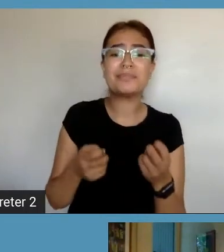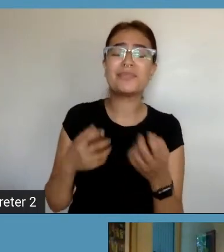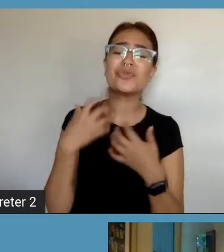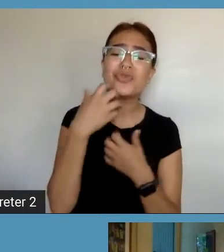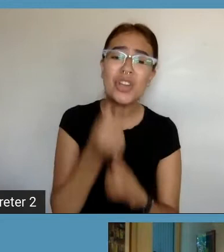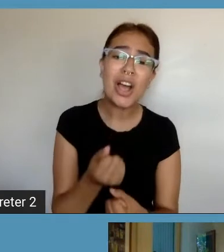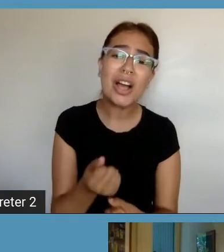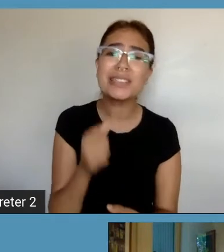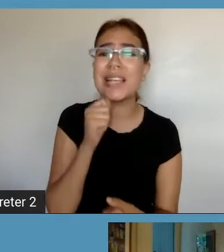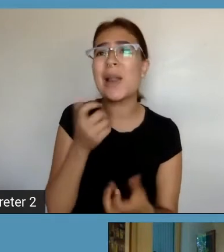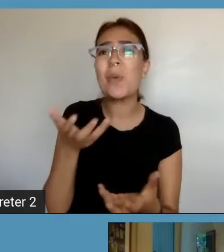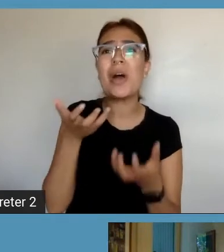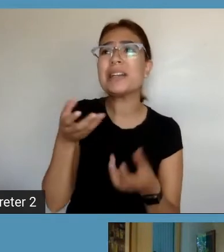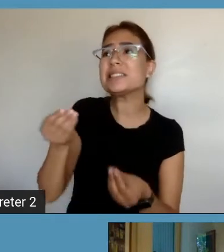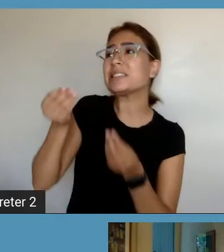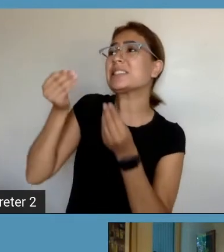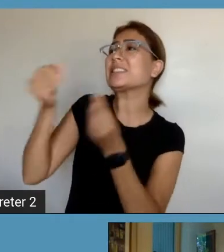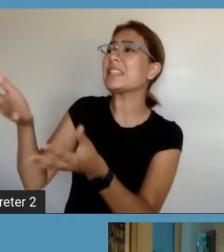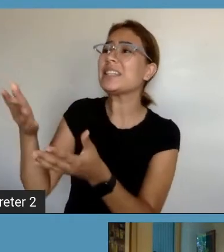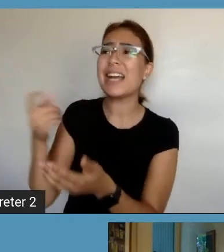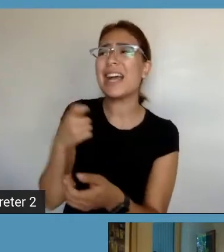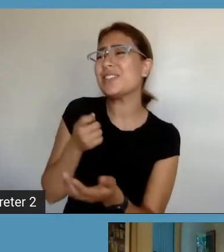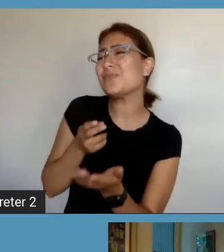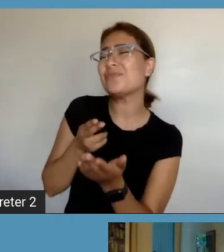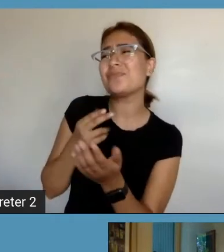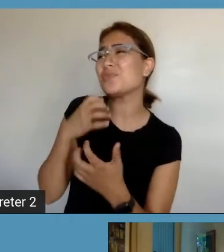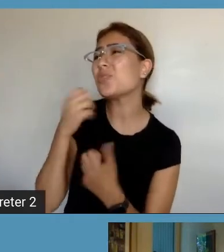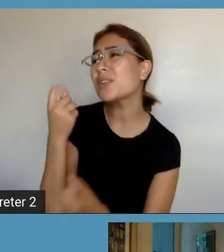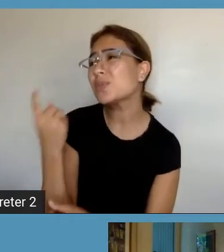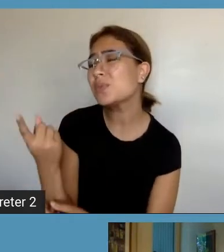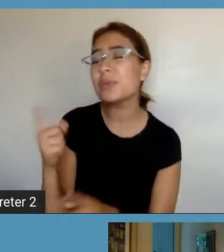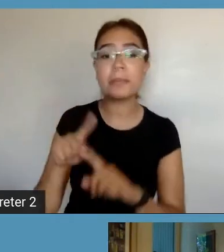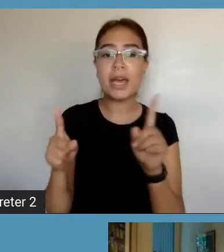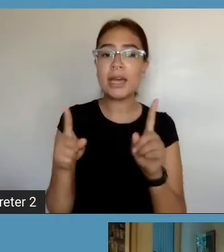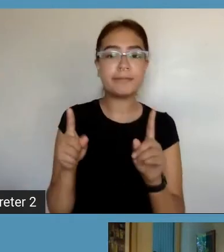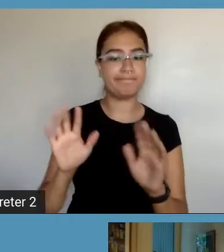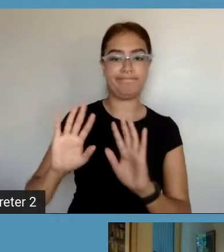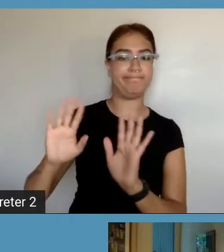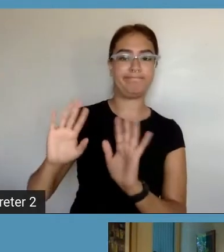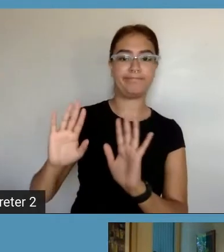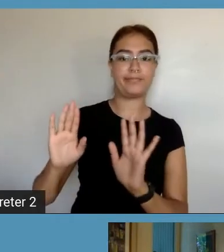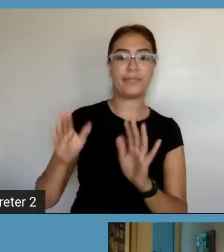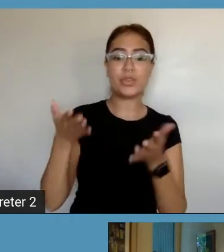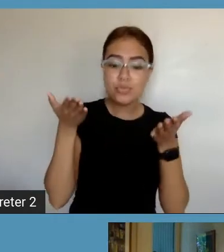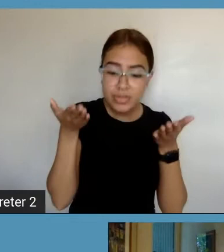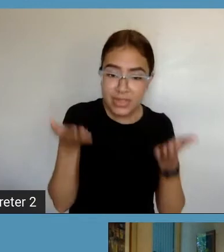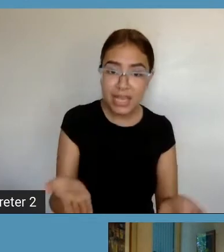do I trust you, so all that is diminished, so you're seeing the process and seeing